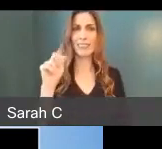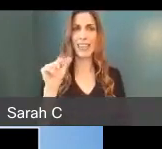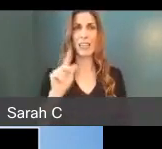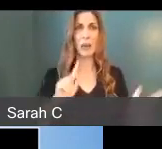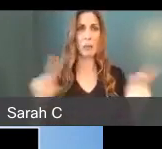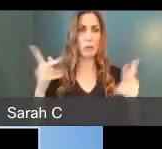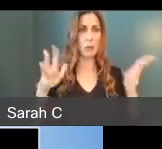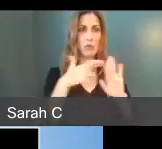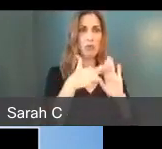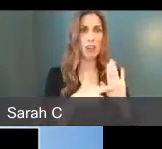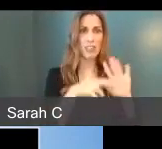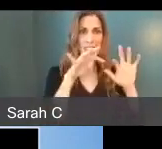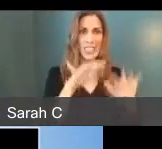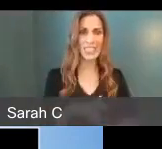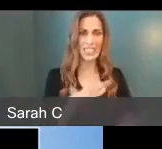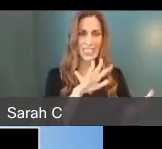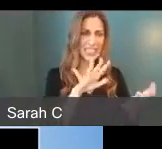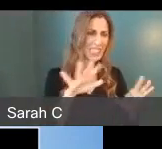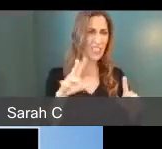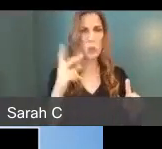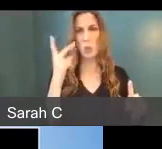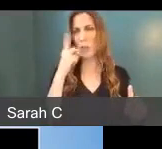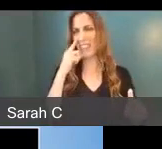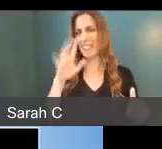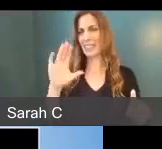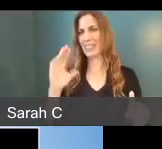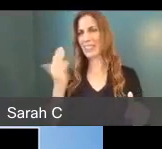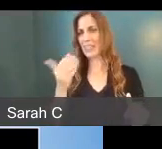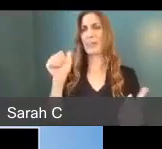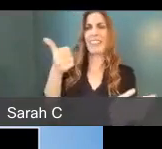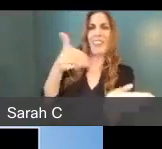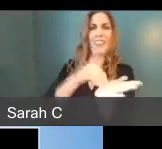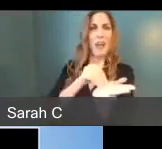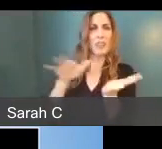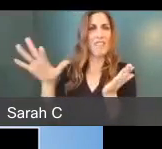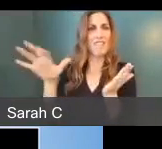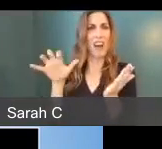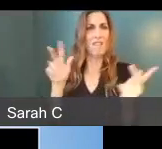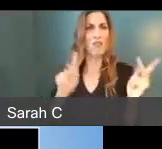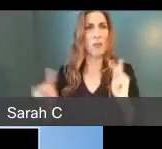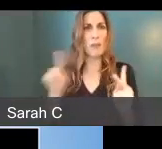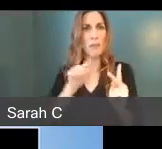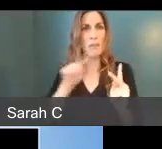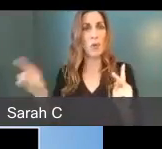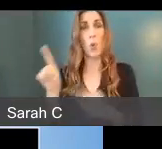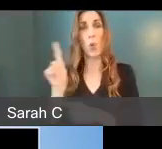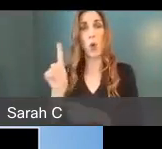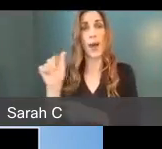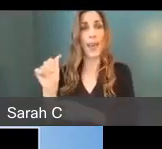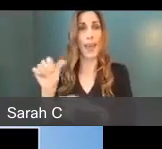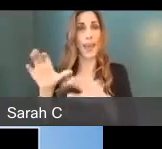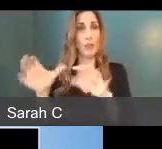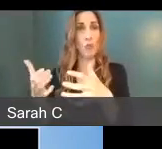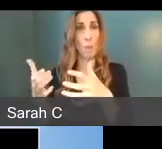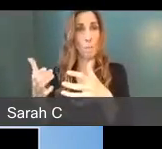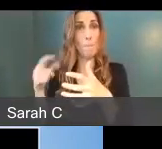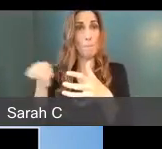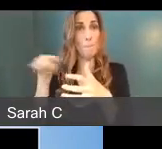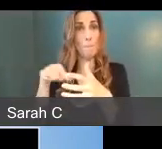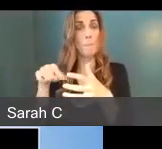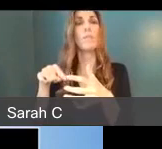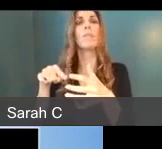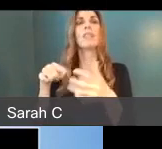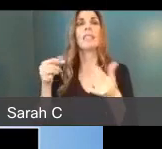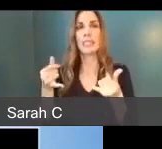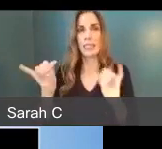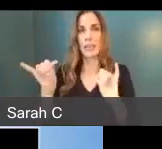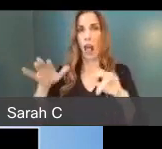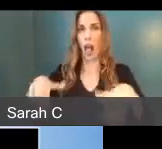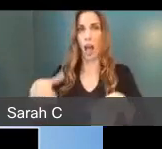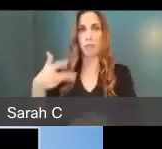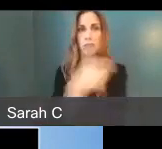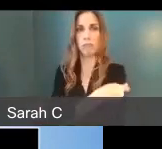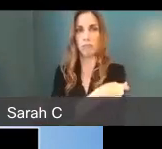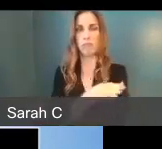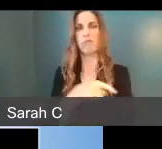about 10,500 individuals in the 1A category who remain to be vaccinated. Now, to give you a